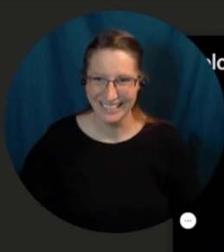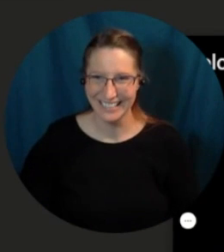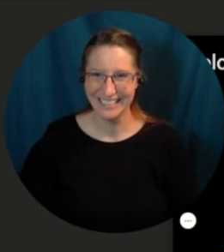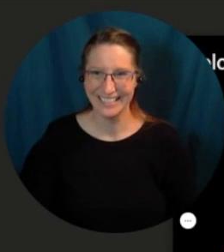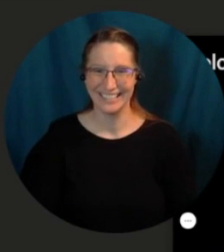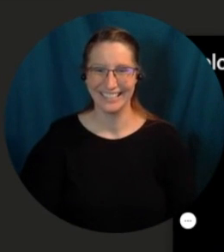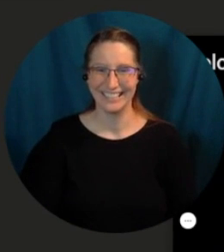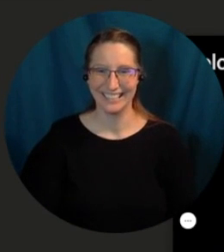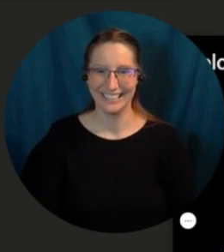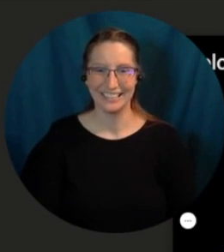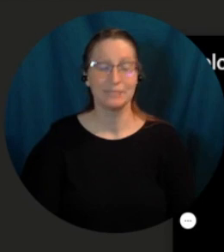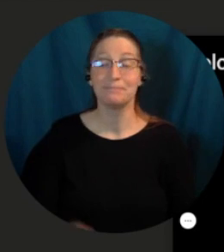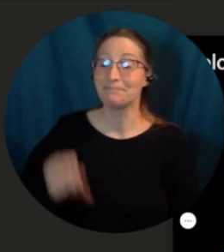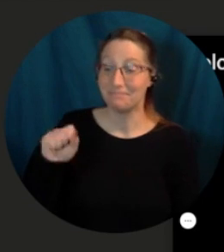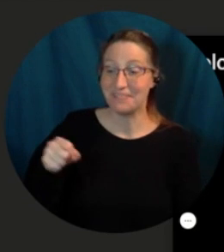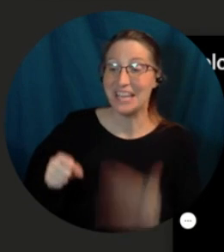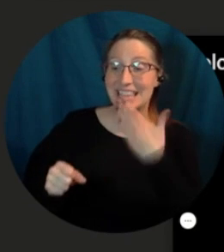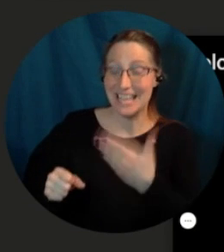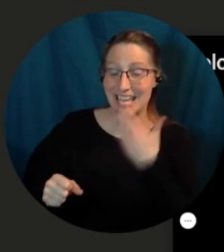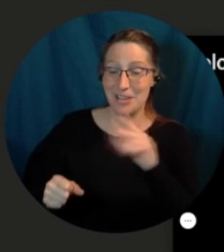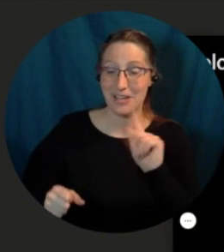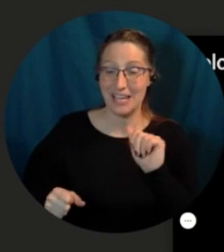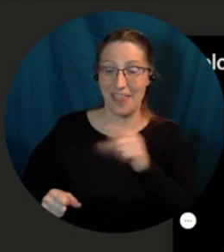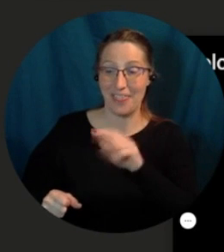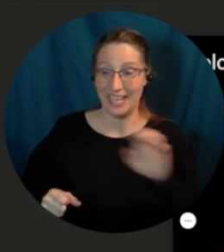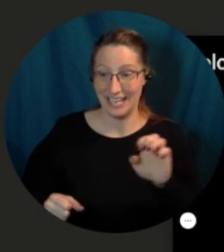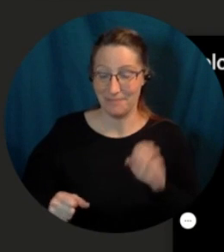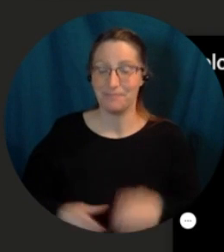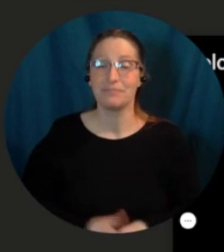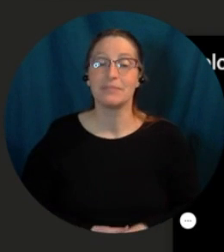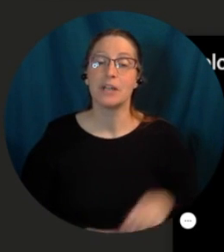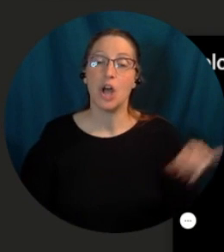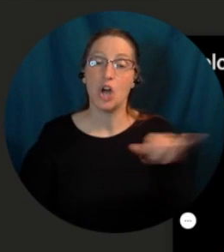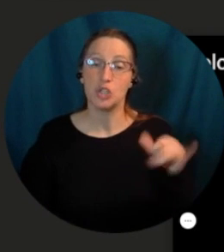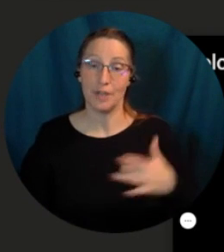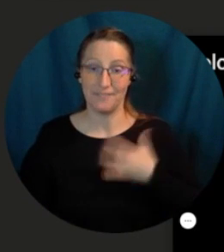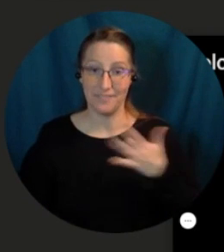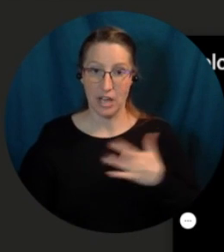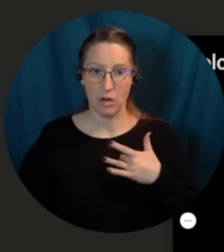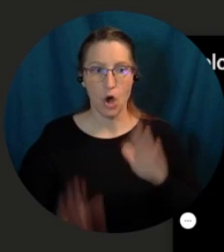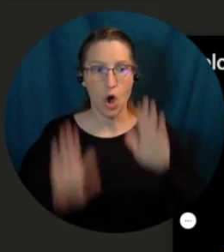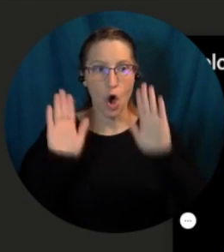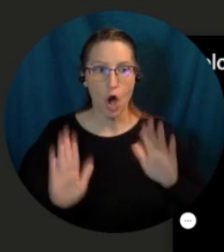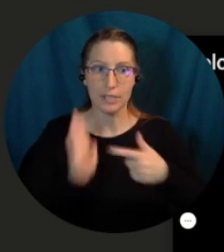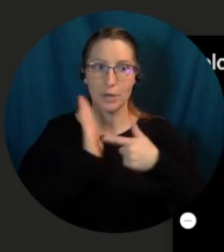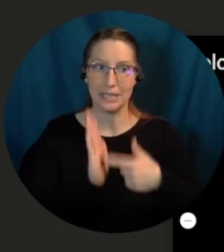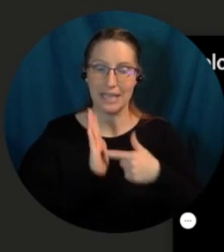Thank you, Kathee. And we also felt it was a really great example of him advocating.